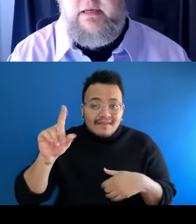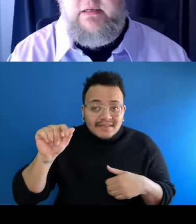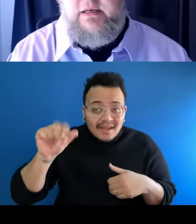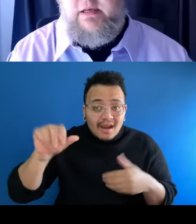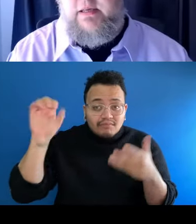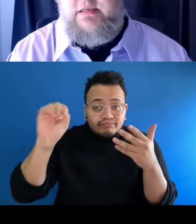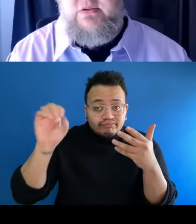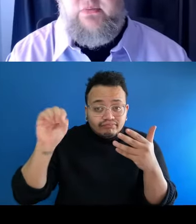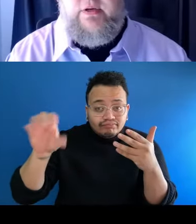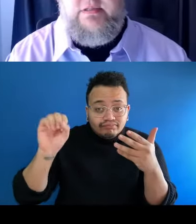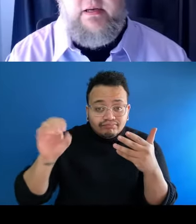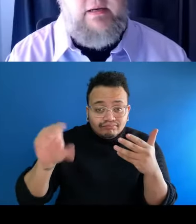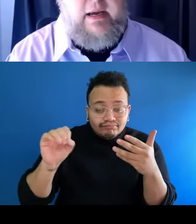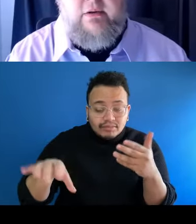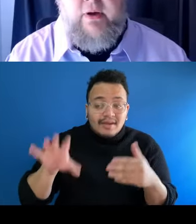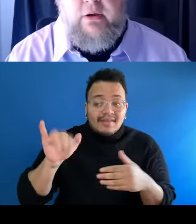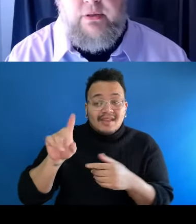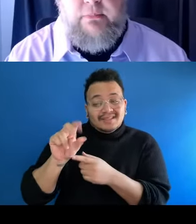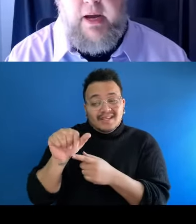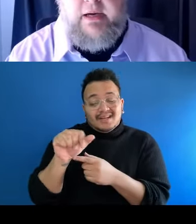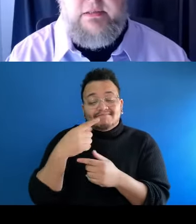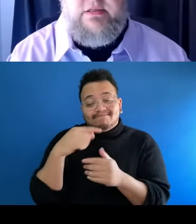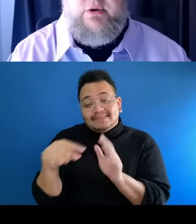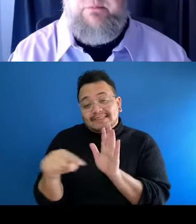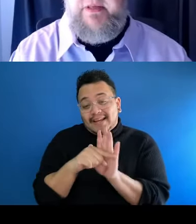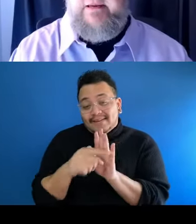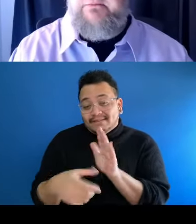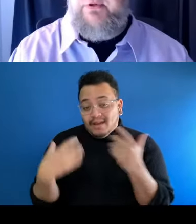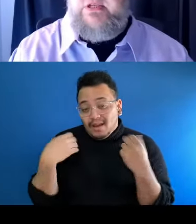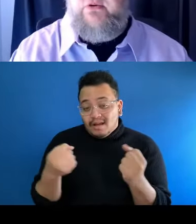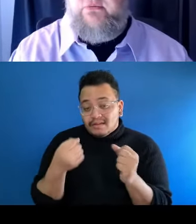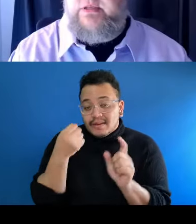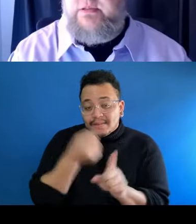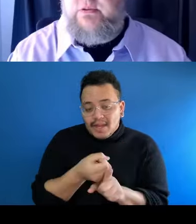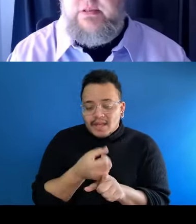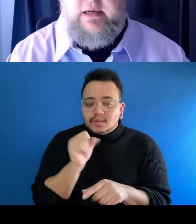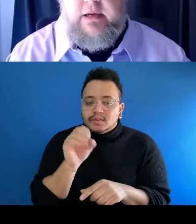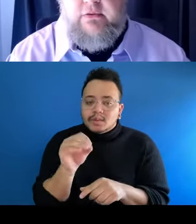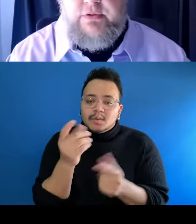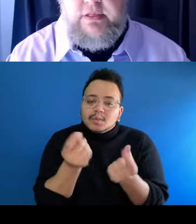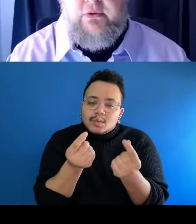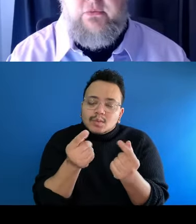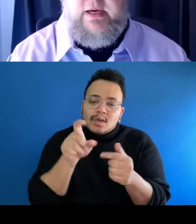that does focus on negative health impacts. So, please feel free to take care of yourself